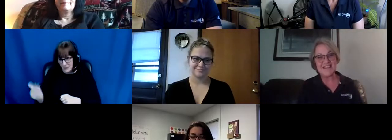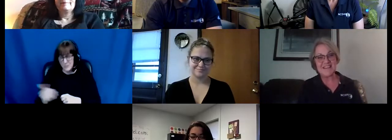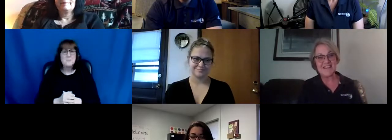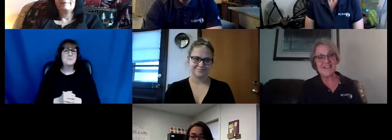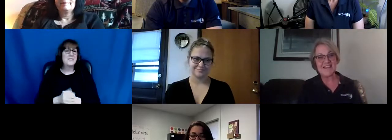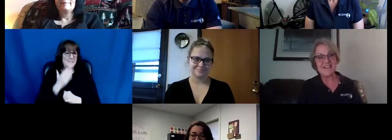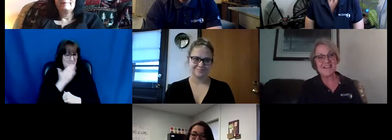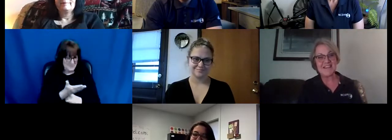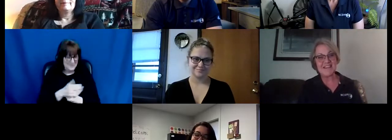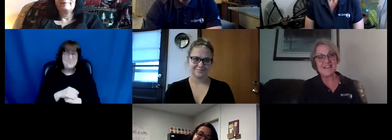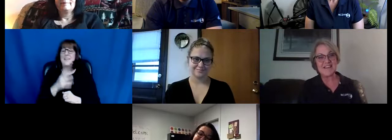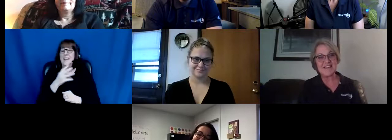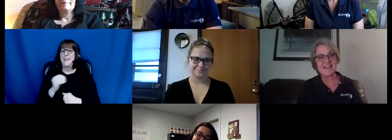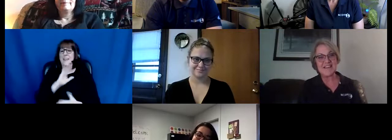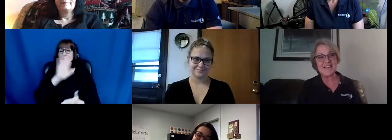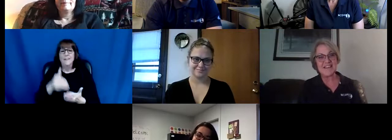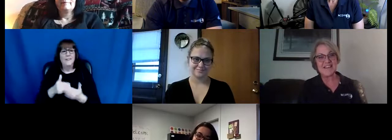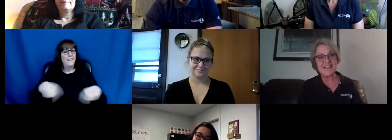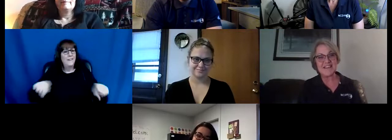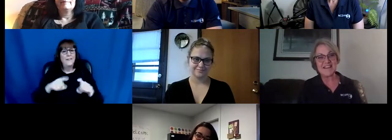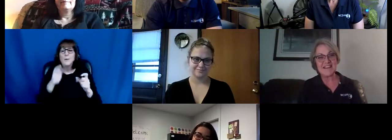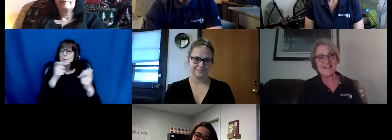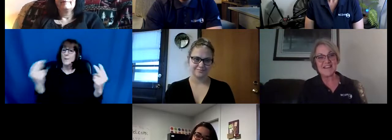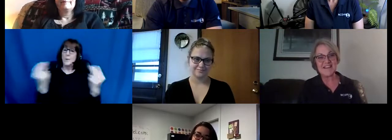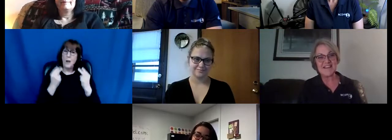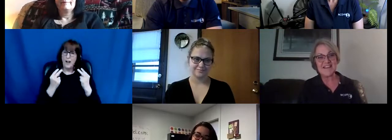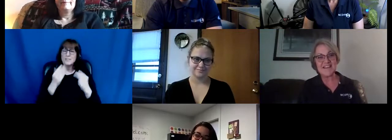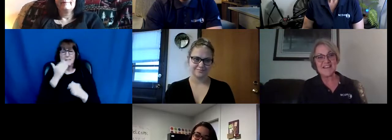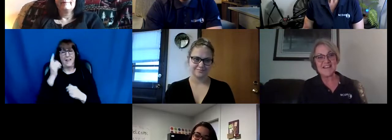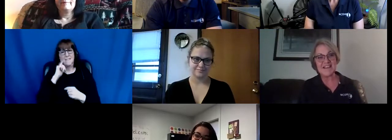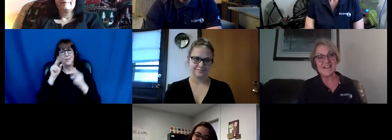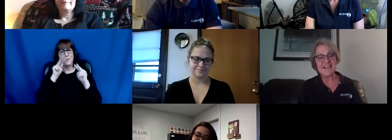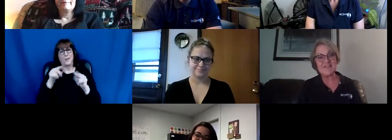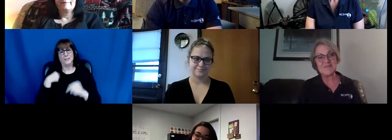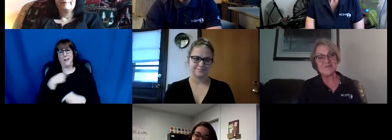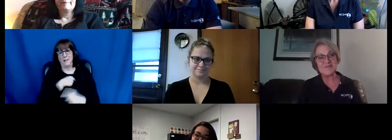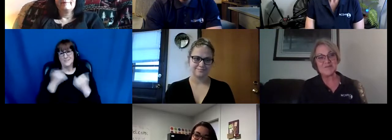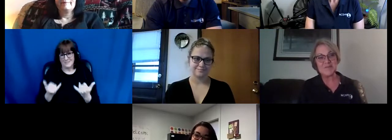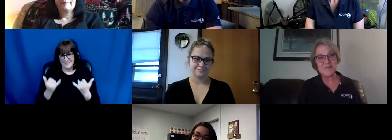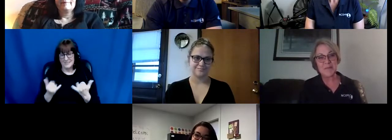I want to thank all of our viewers for tuning in to our podcast we will have a new episode in